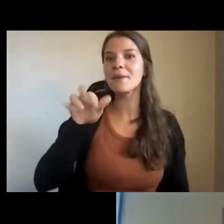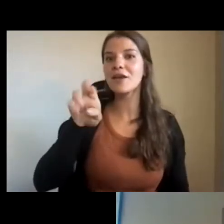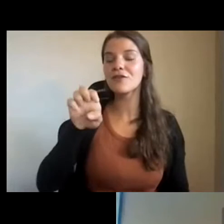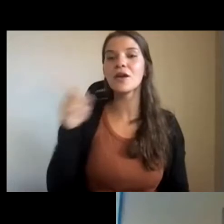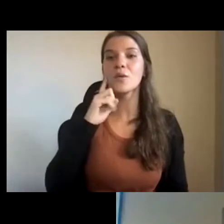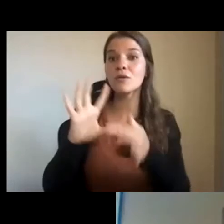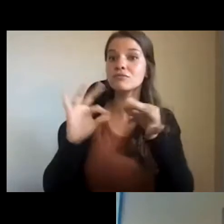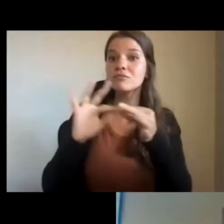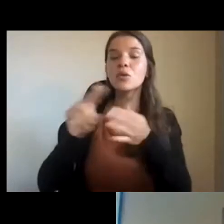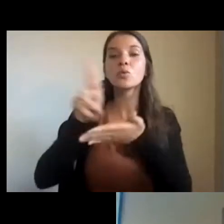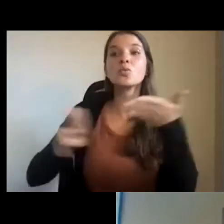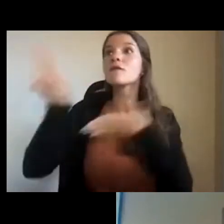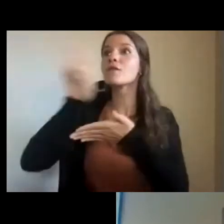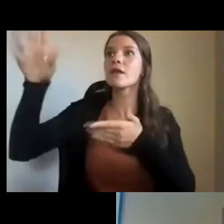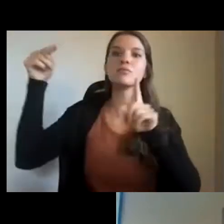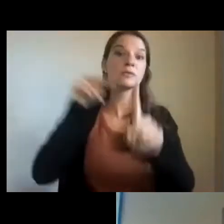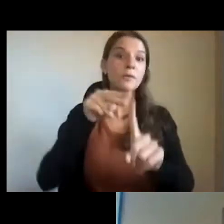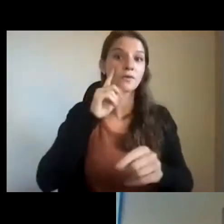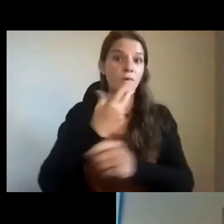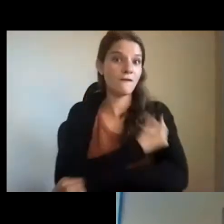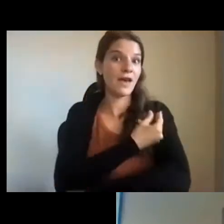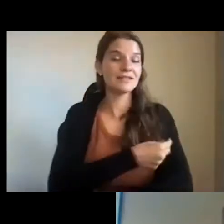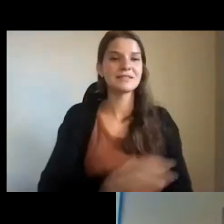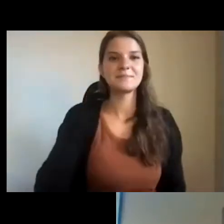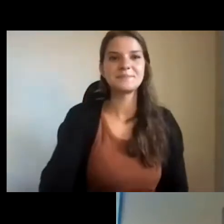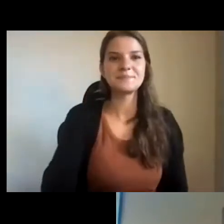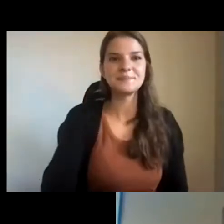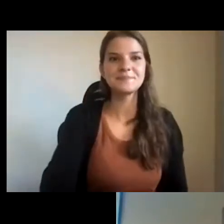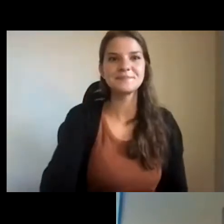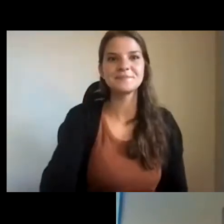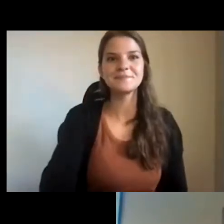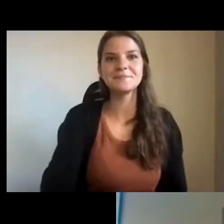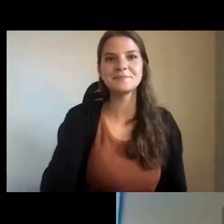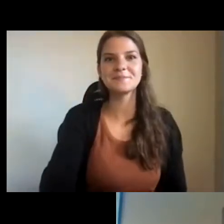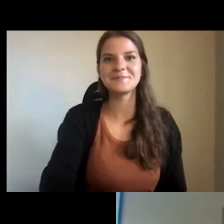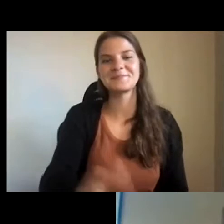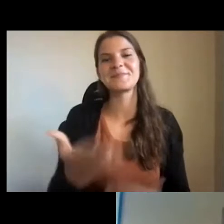the University's perspective. Thank you Dr. Branche. Every time I hear you talk I